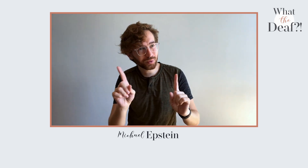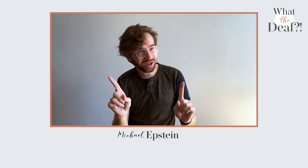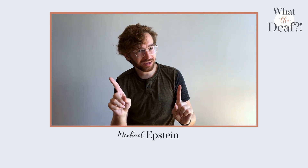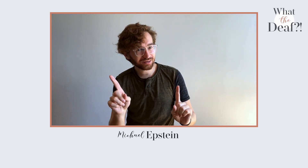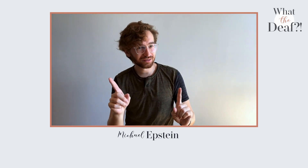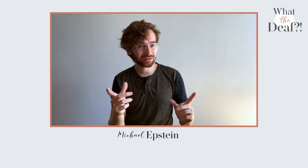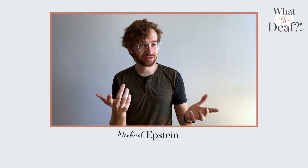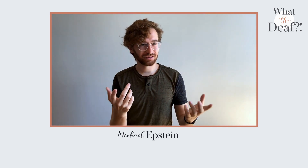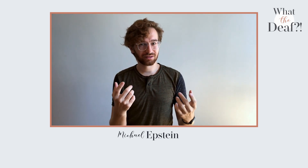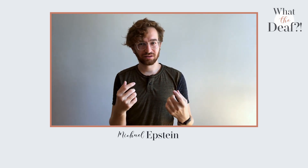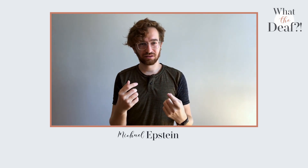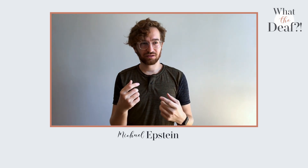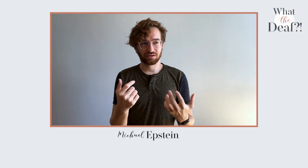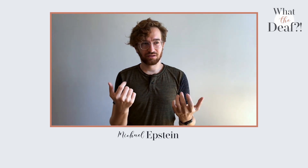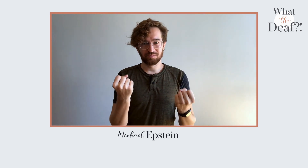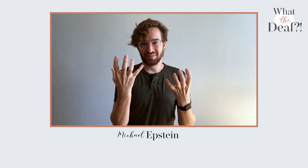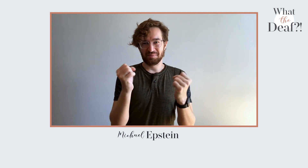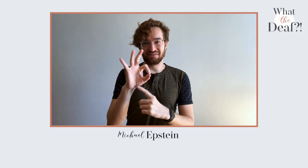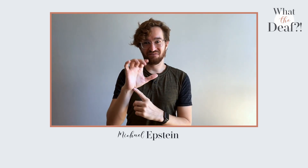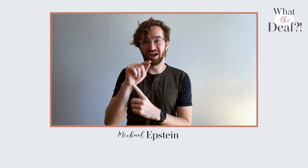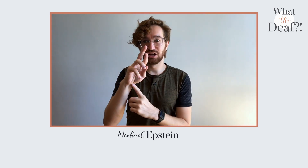but there's a lot of factors that go into that.